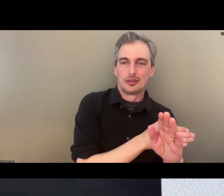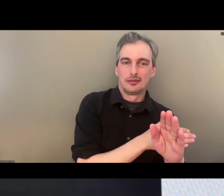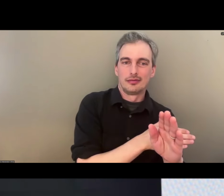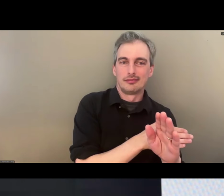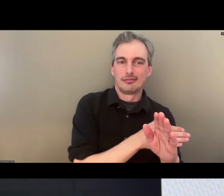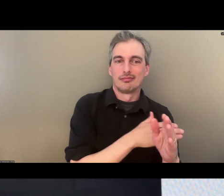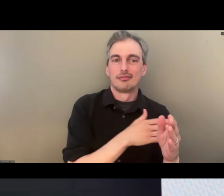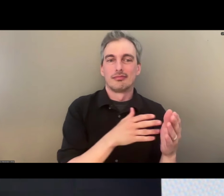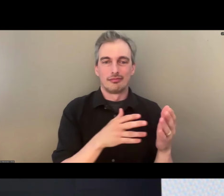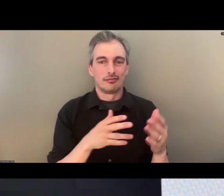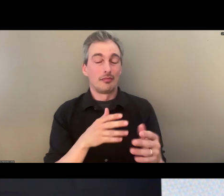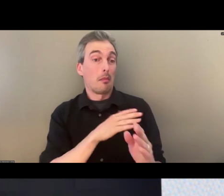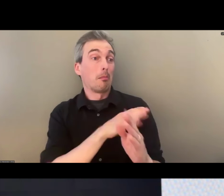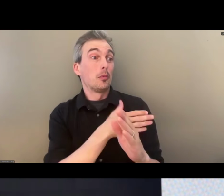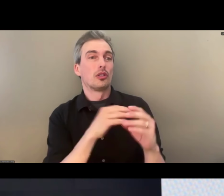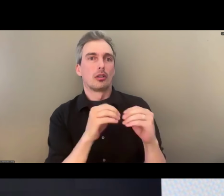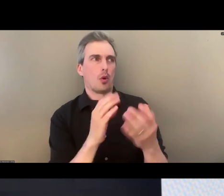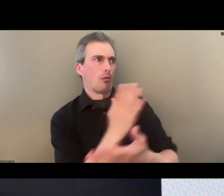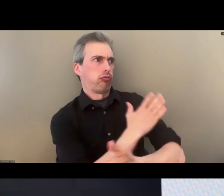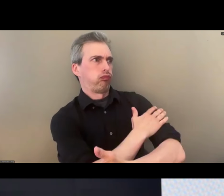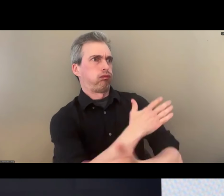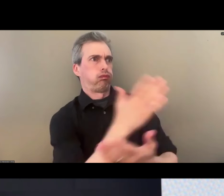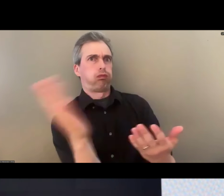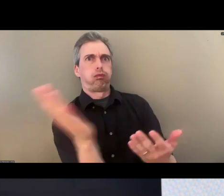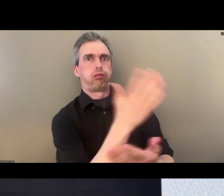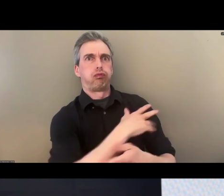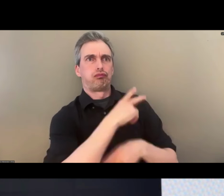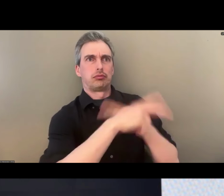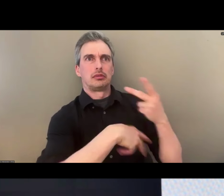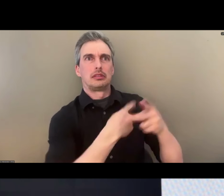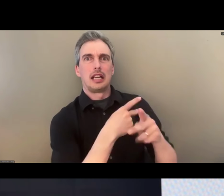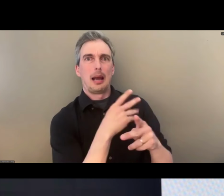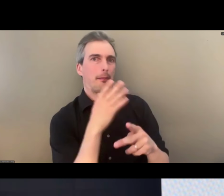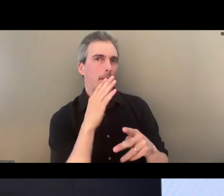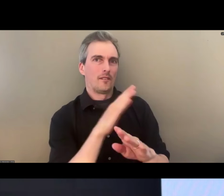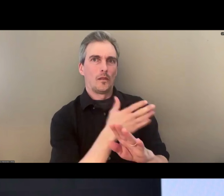they are often simply not good for music or audio engineering purposes.